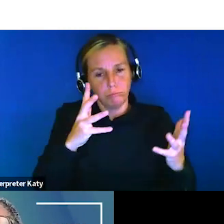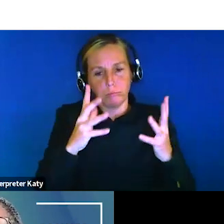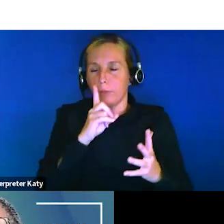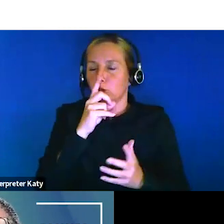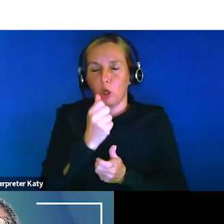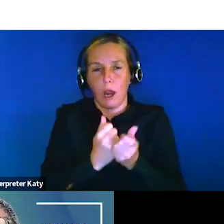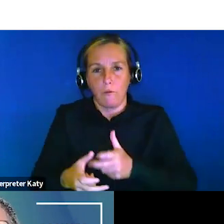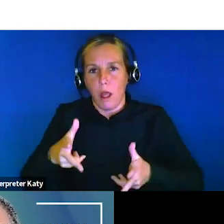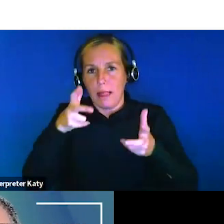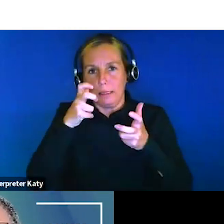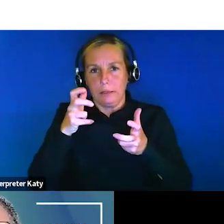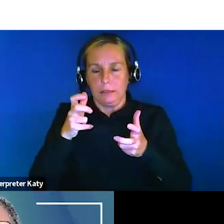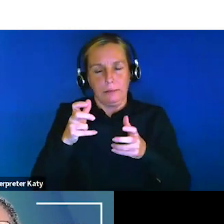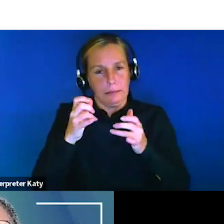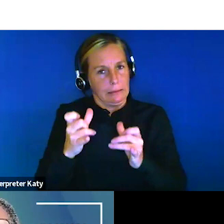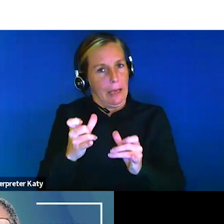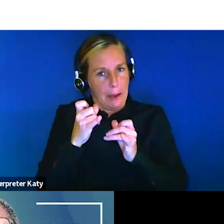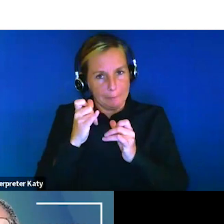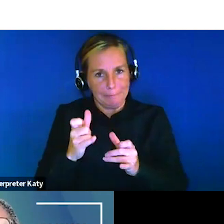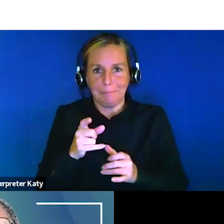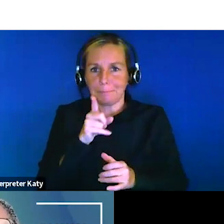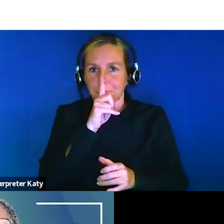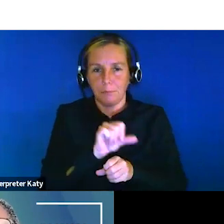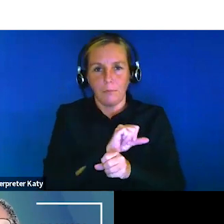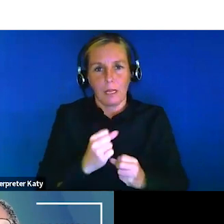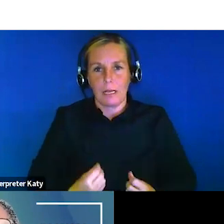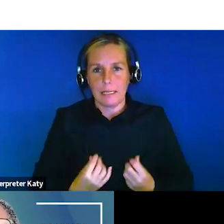You have really inspired us and giving us given us a lot to think about.